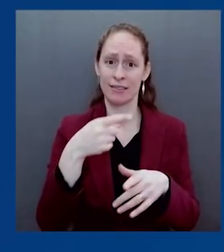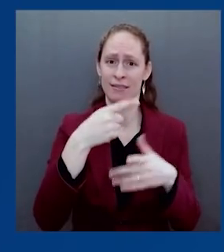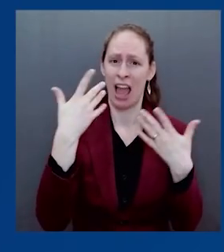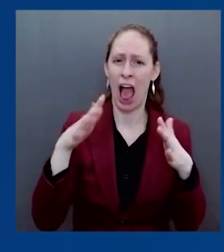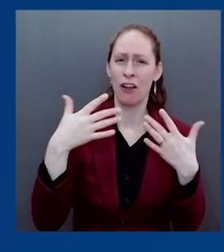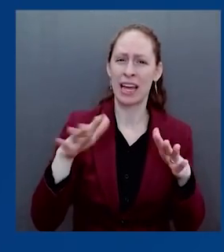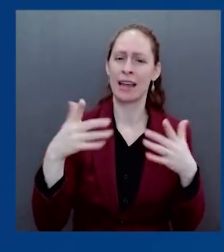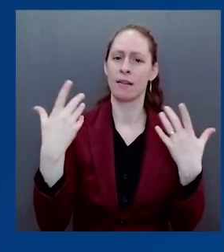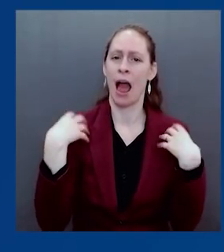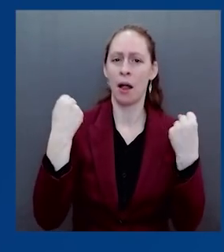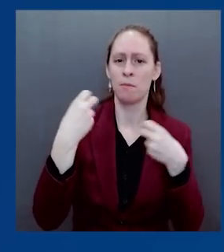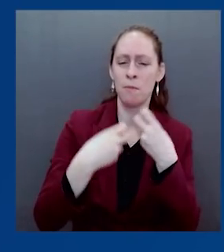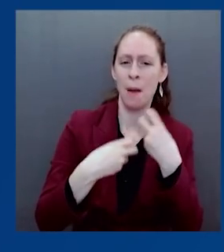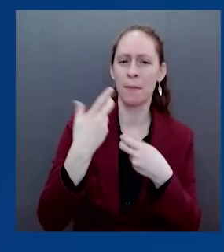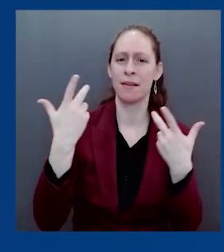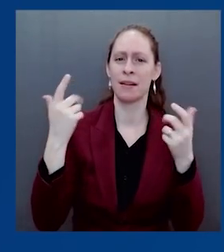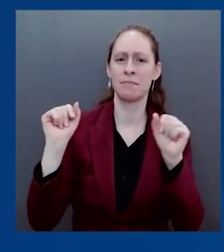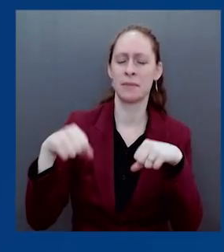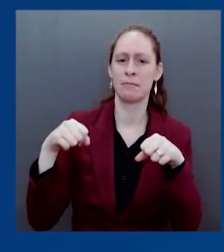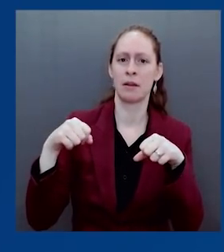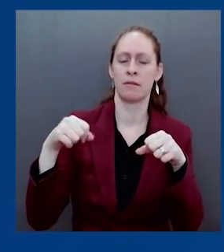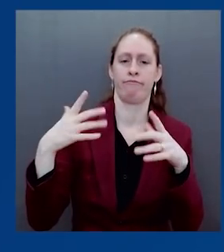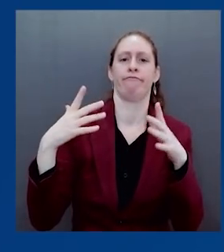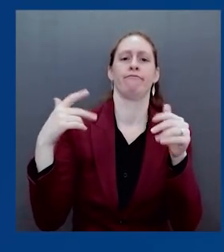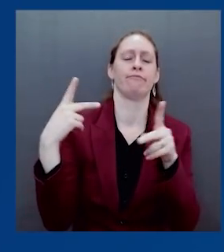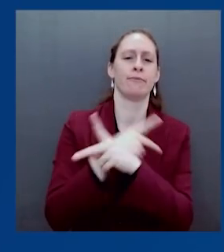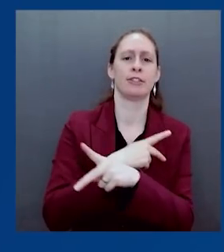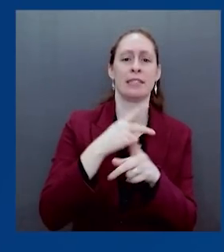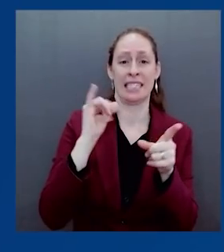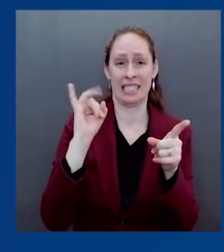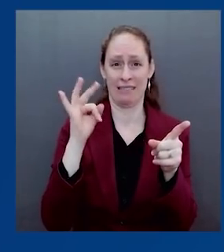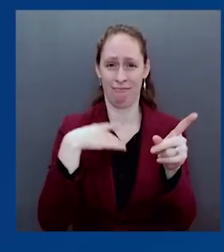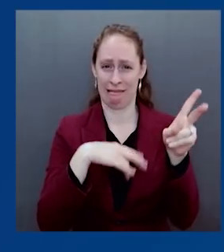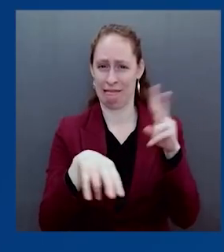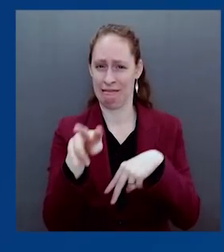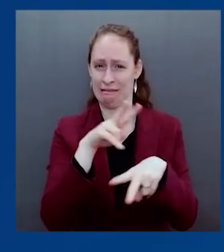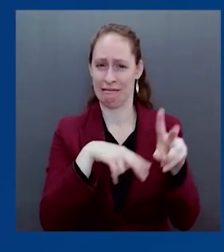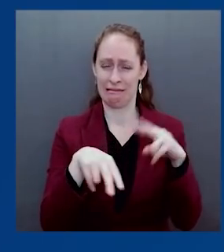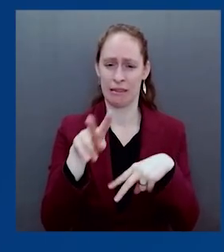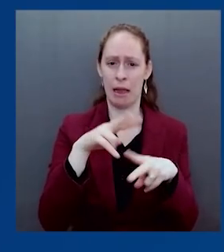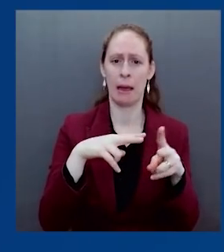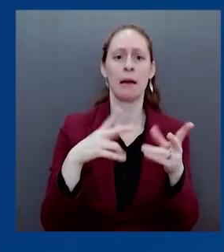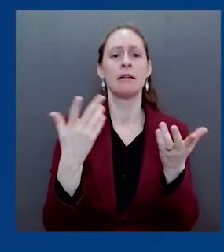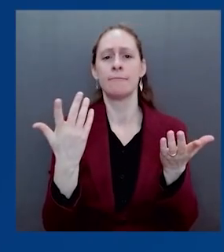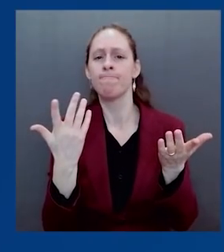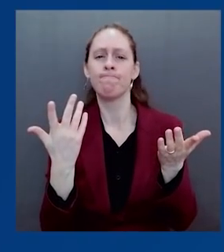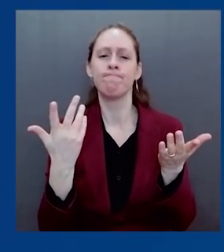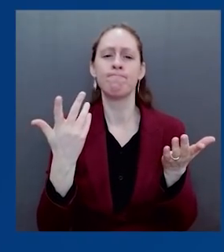Anyone greater than 75 years of age, or greater than 65 with a clinical risk factor.